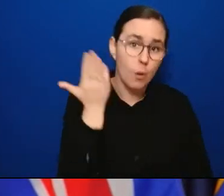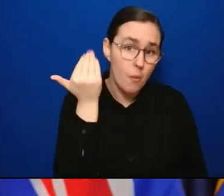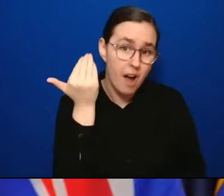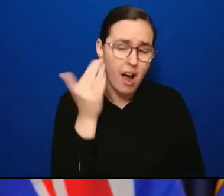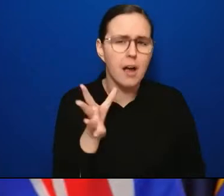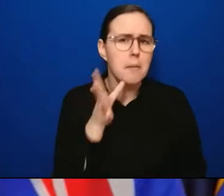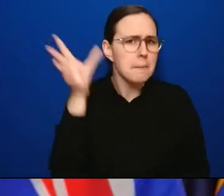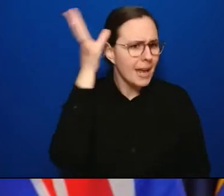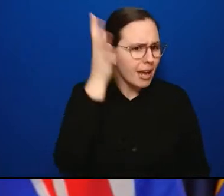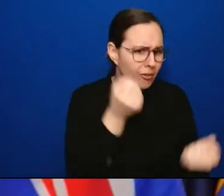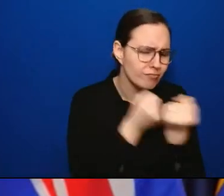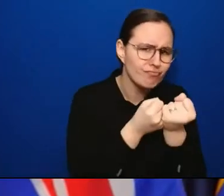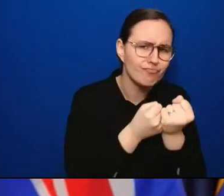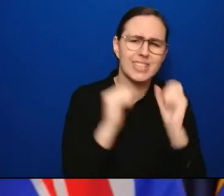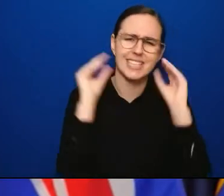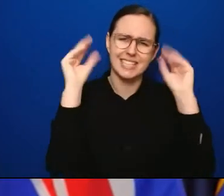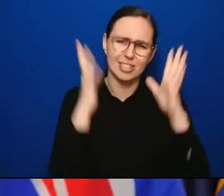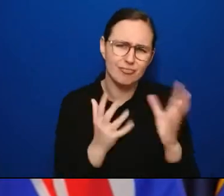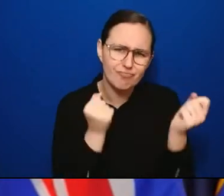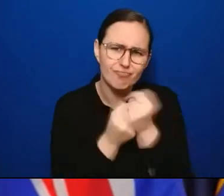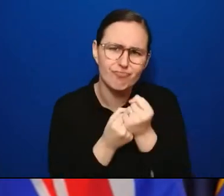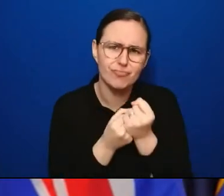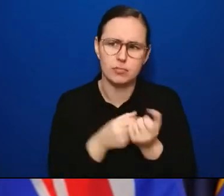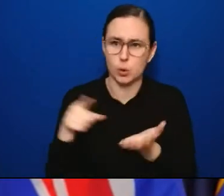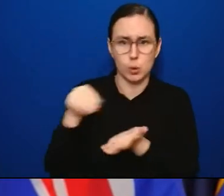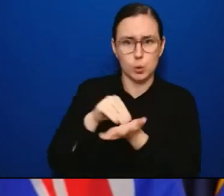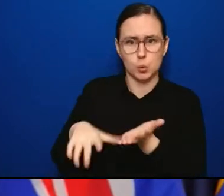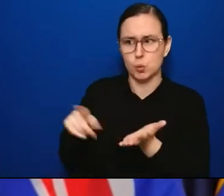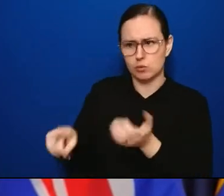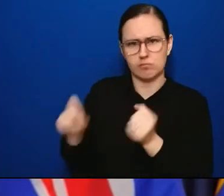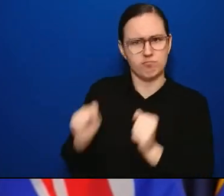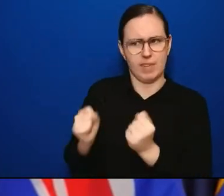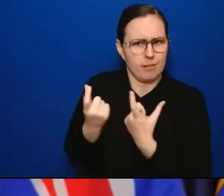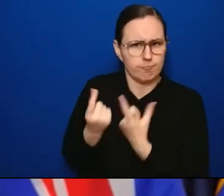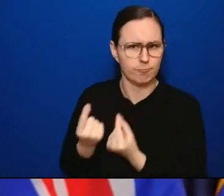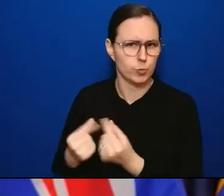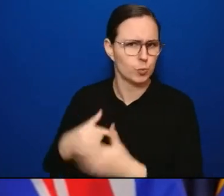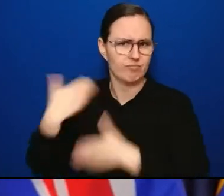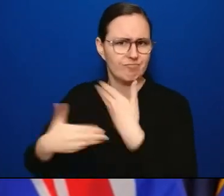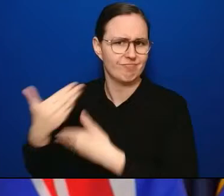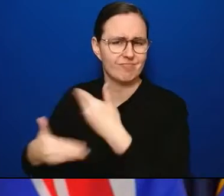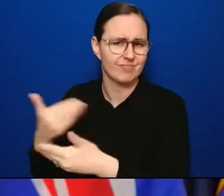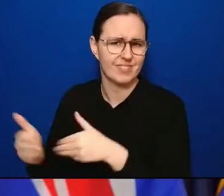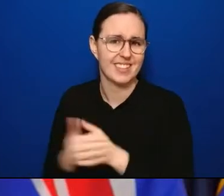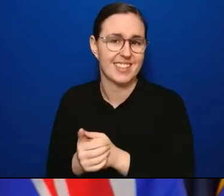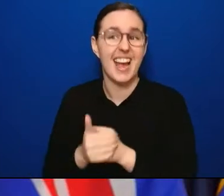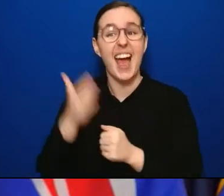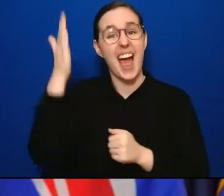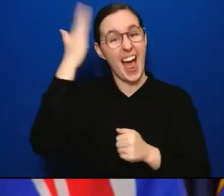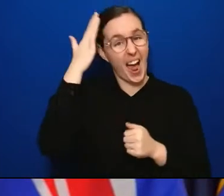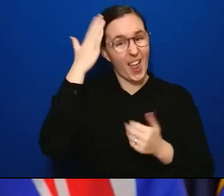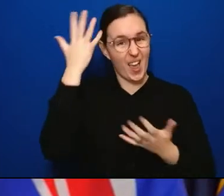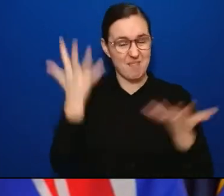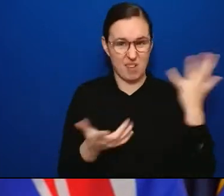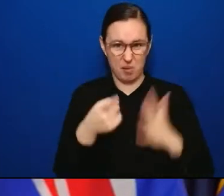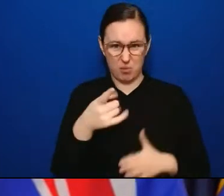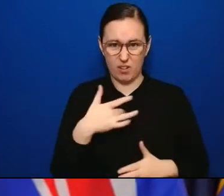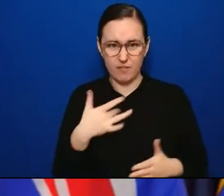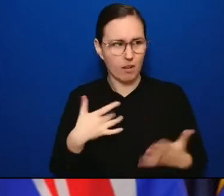parents and the Children themselves. I think our approach has been consistent in well, it may not feel this way living in